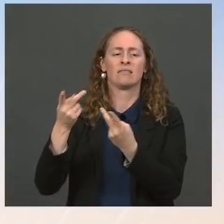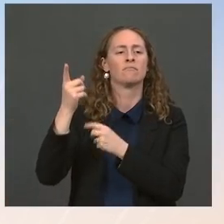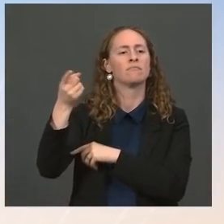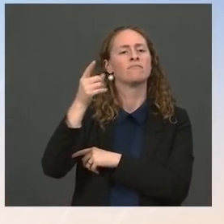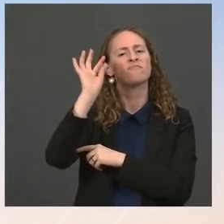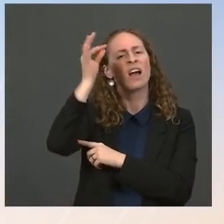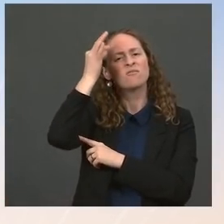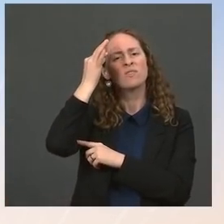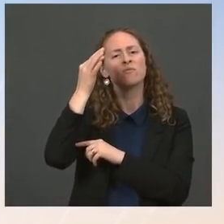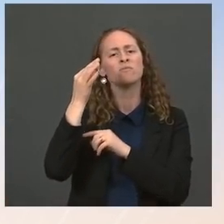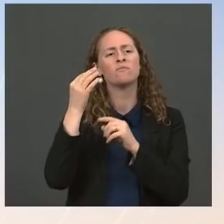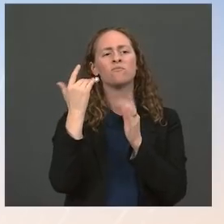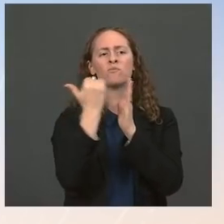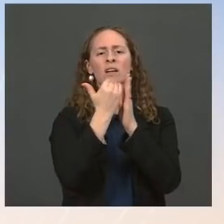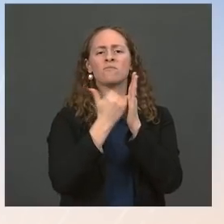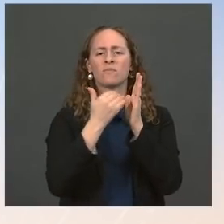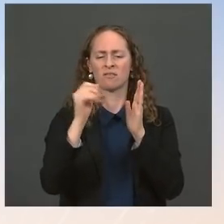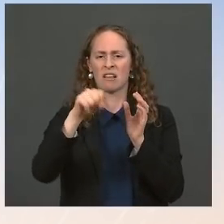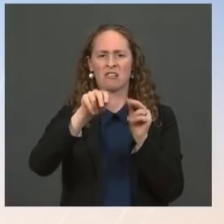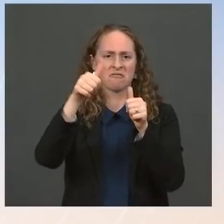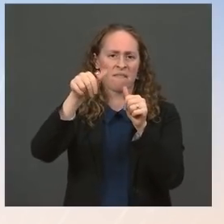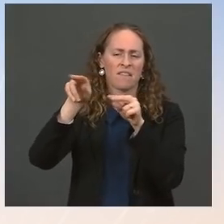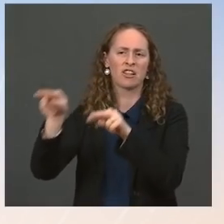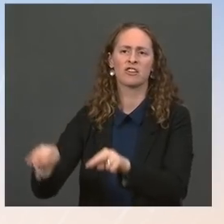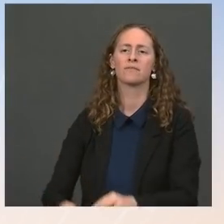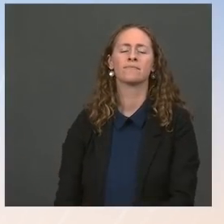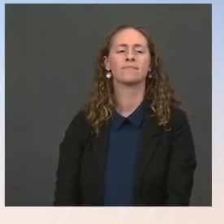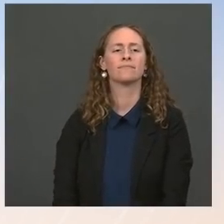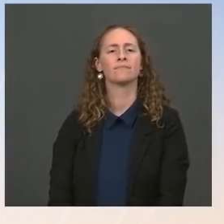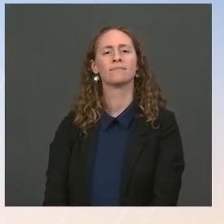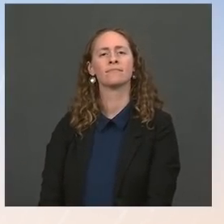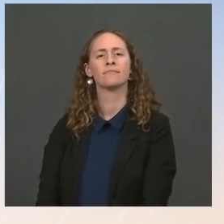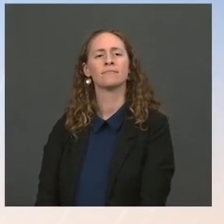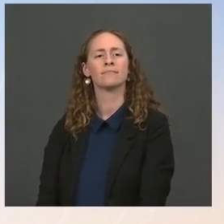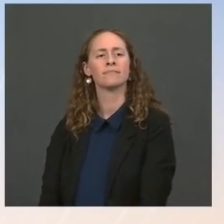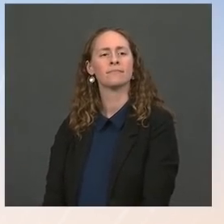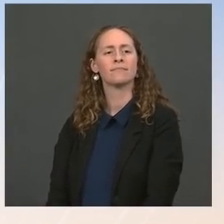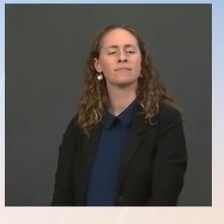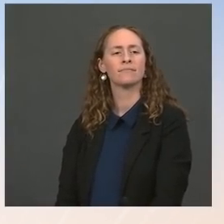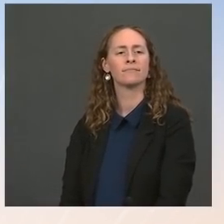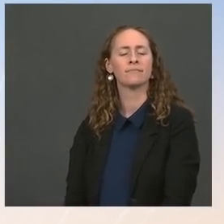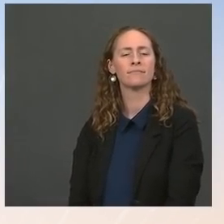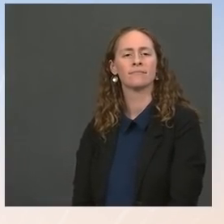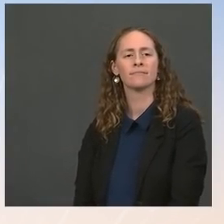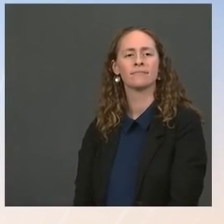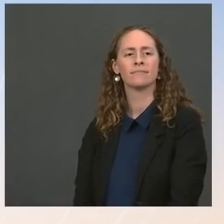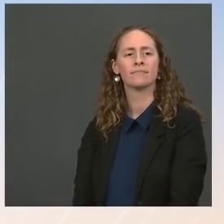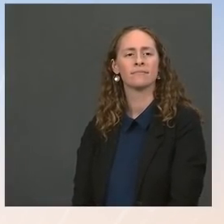The Press: Okay. One other question on a different subject. The World Bank and IMF are having their annual meetings